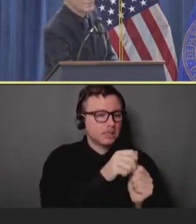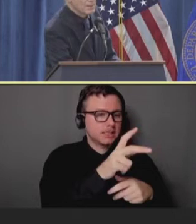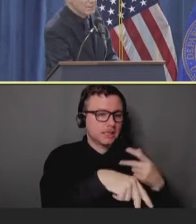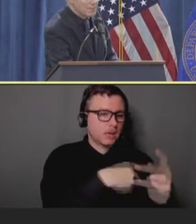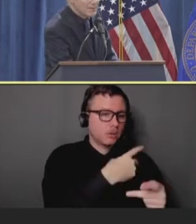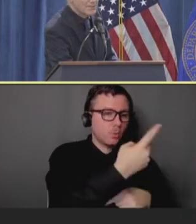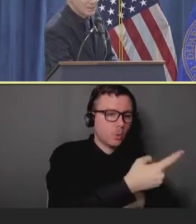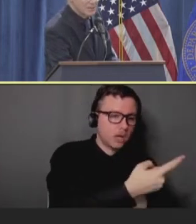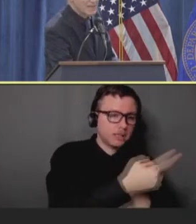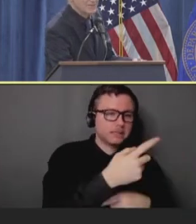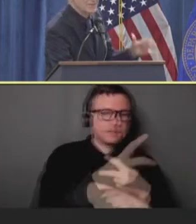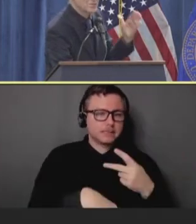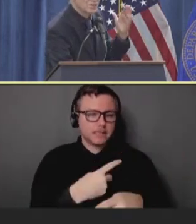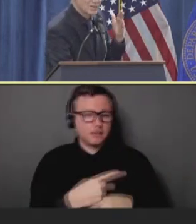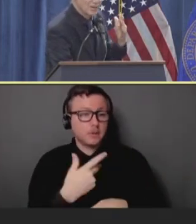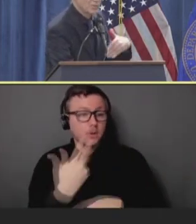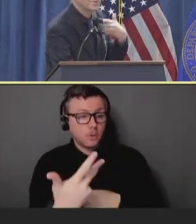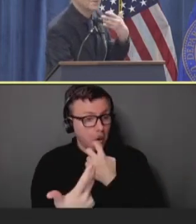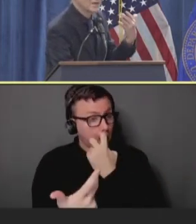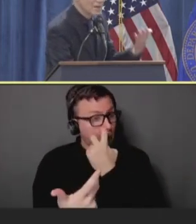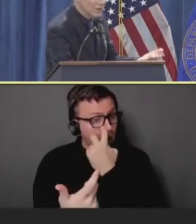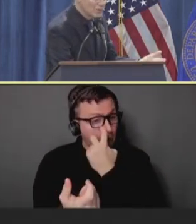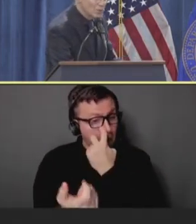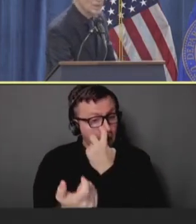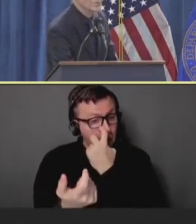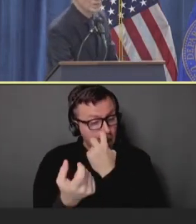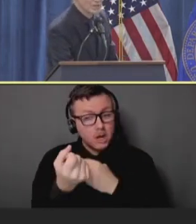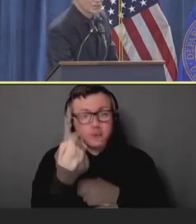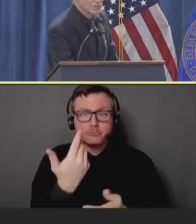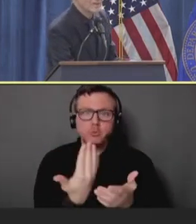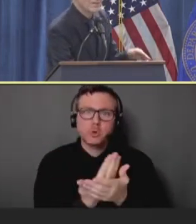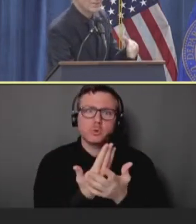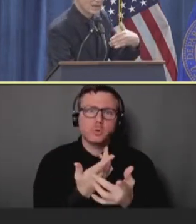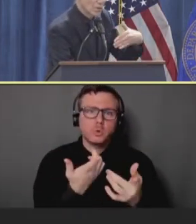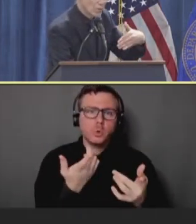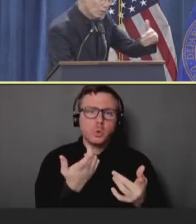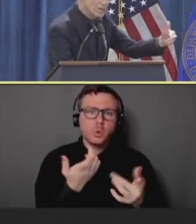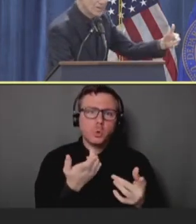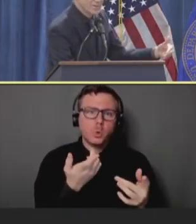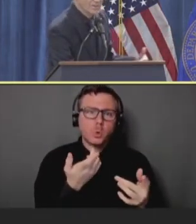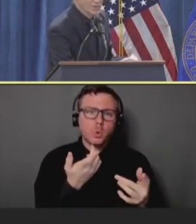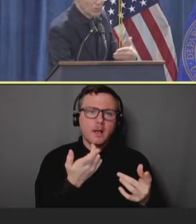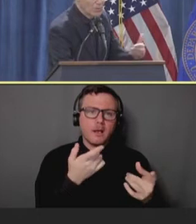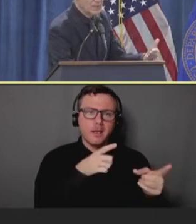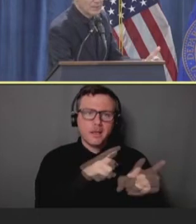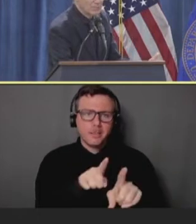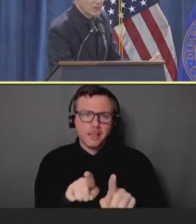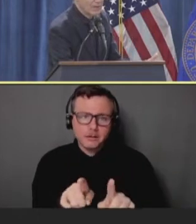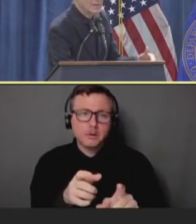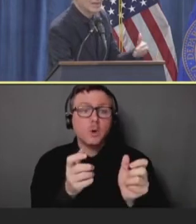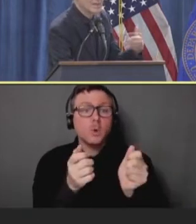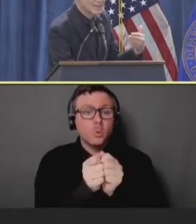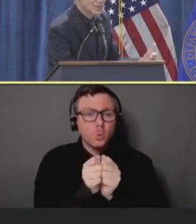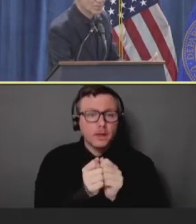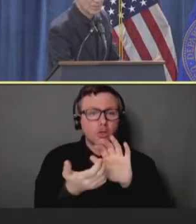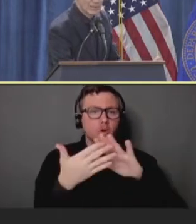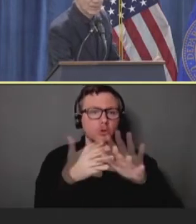But this was another new introduction, that with community spread, additional mutations